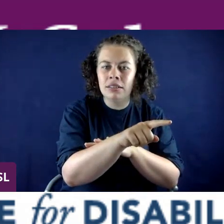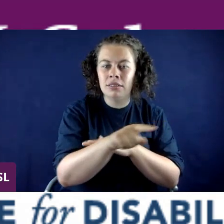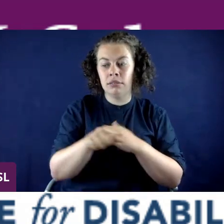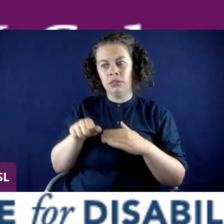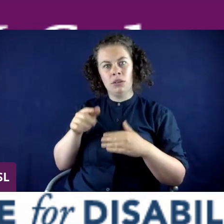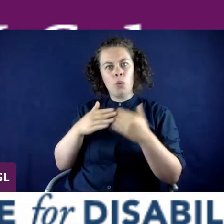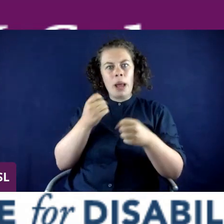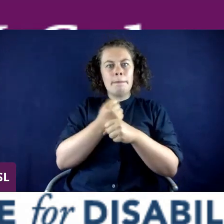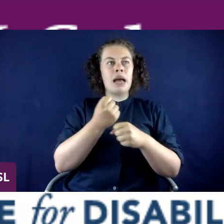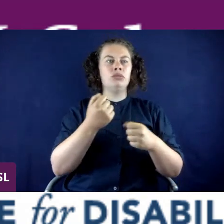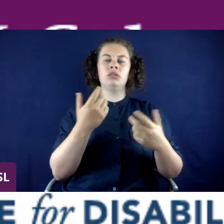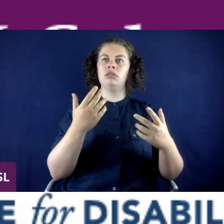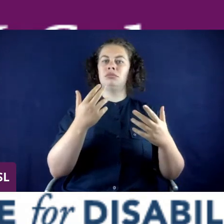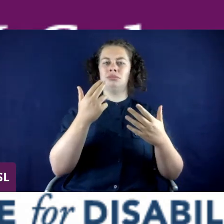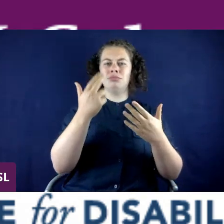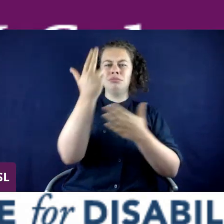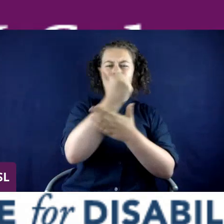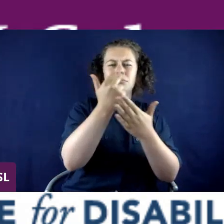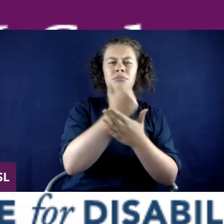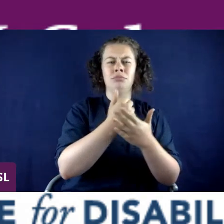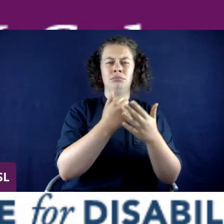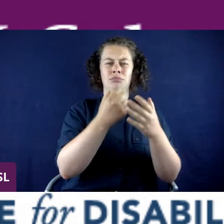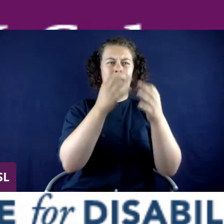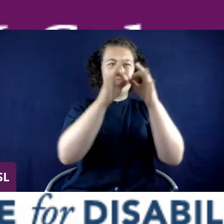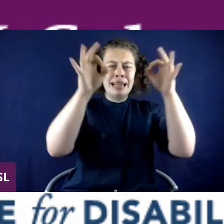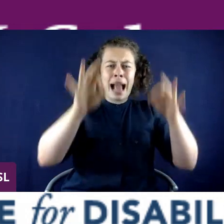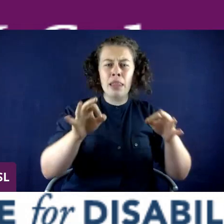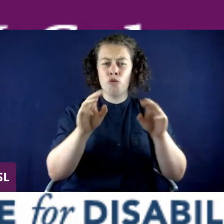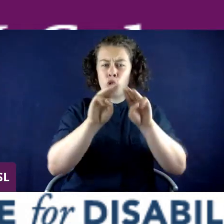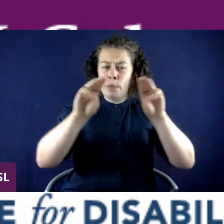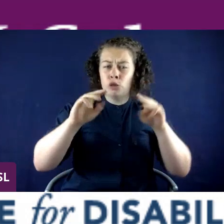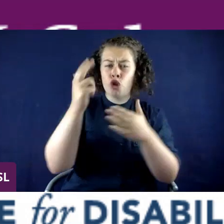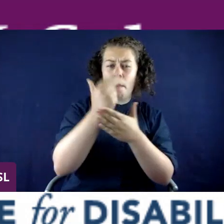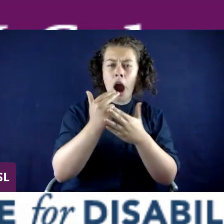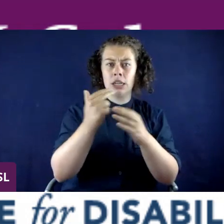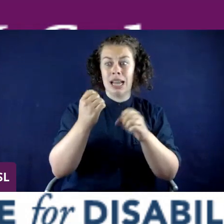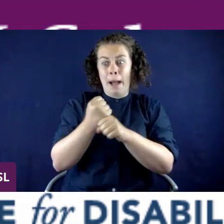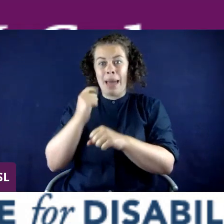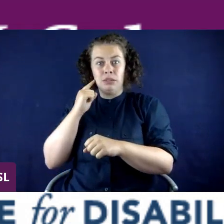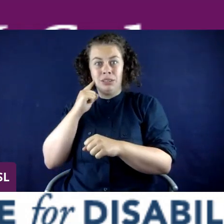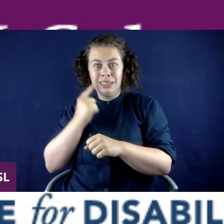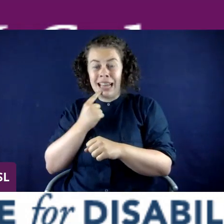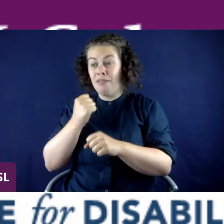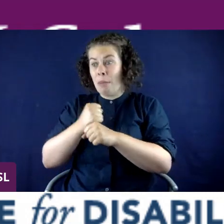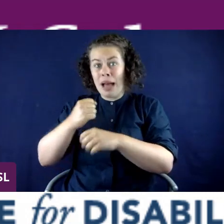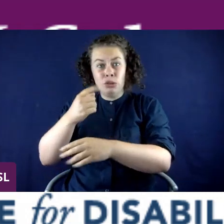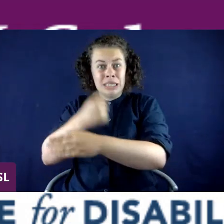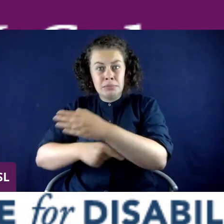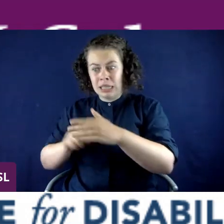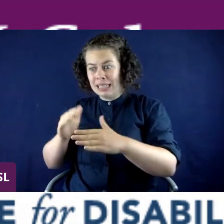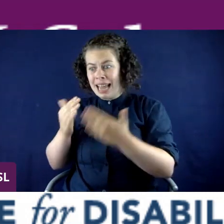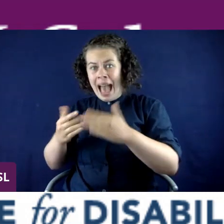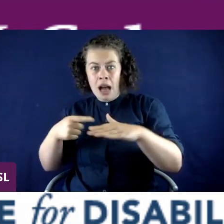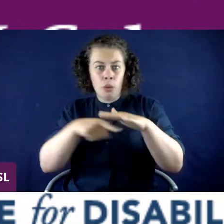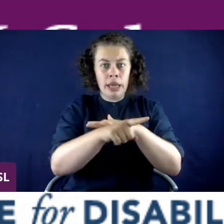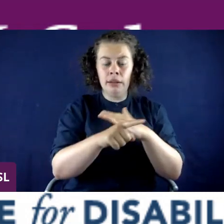The stories have been missing from cultural institutions forever. How can they be the directors of these spaces.